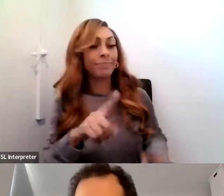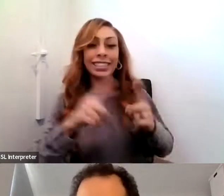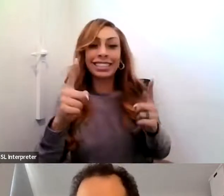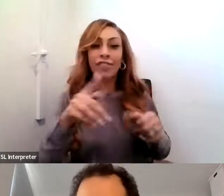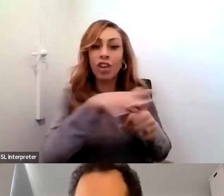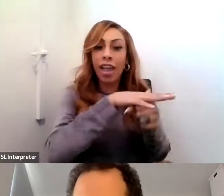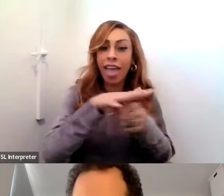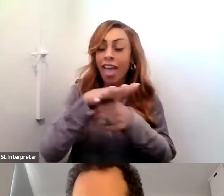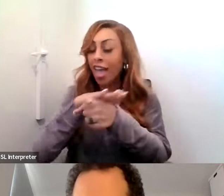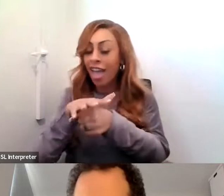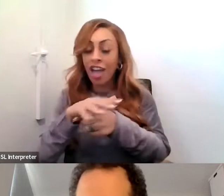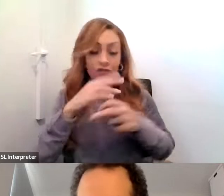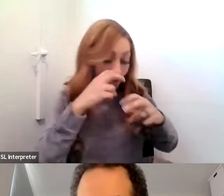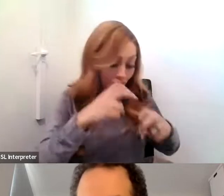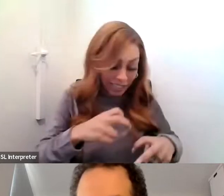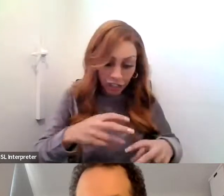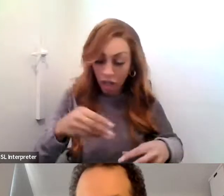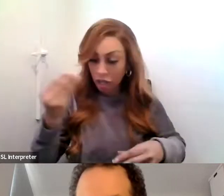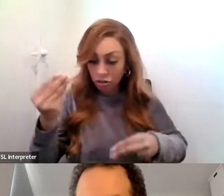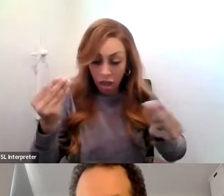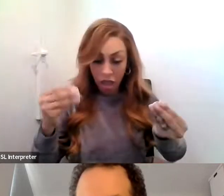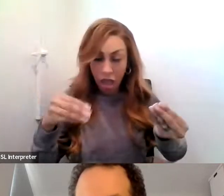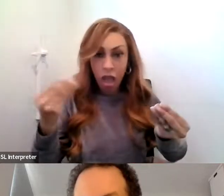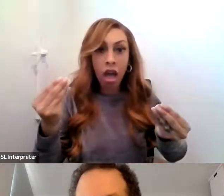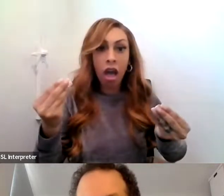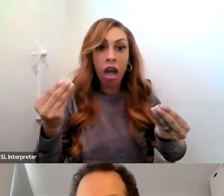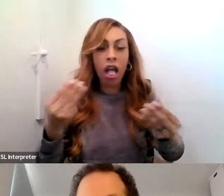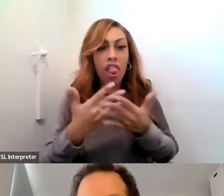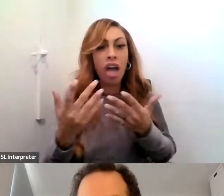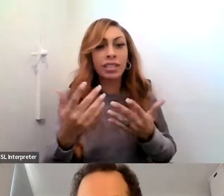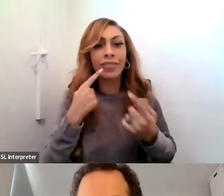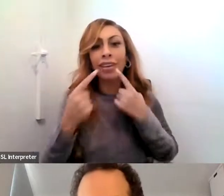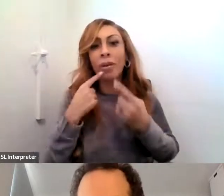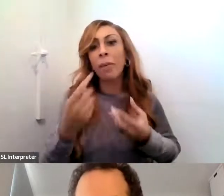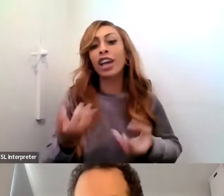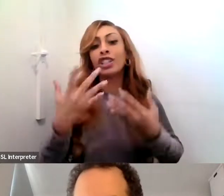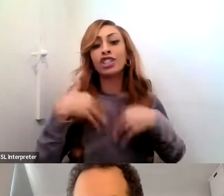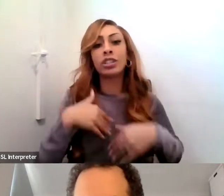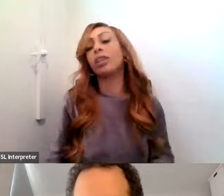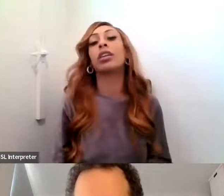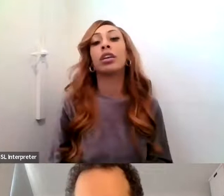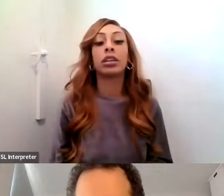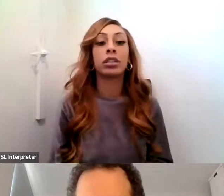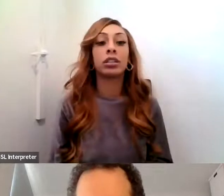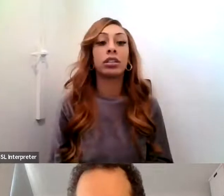that this research has been able to cover as well. I know that Richard, you're going to be staying on throughout,